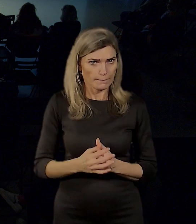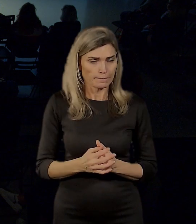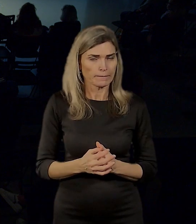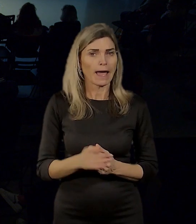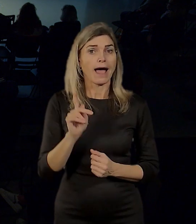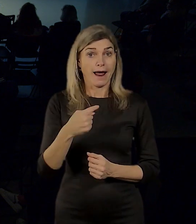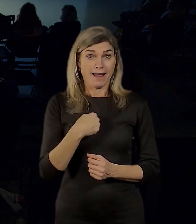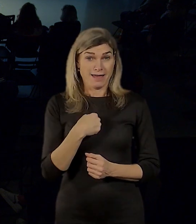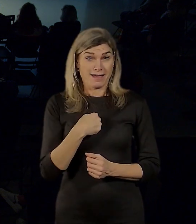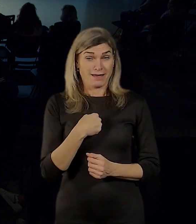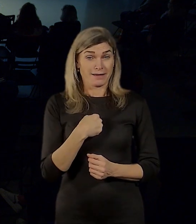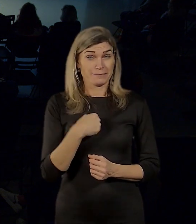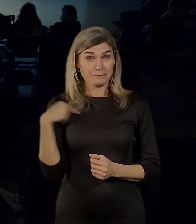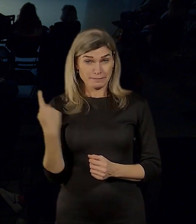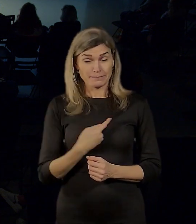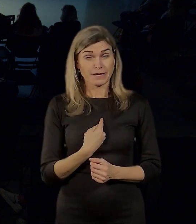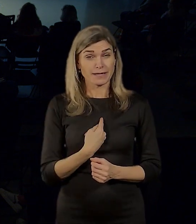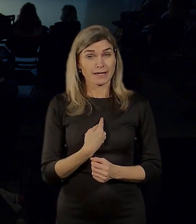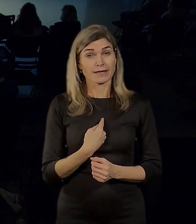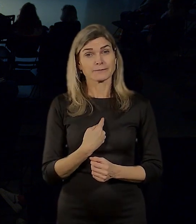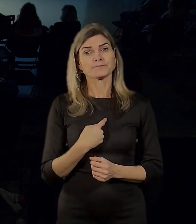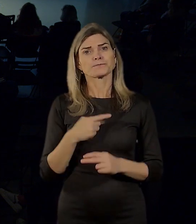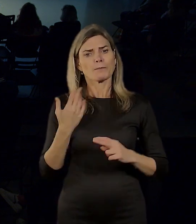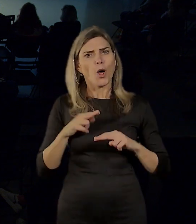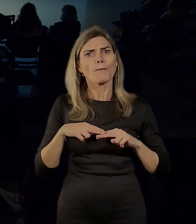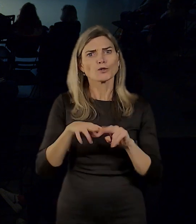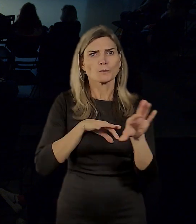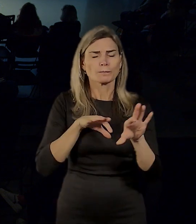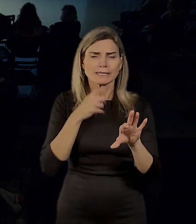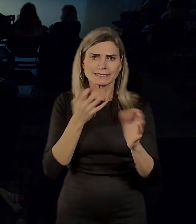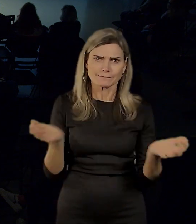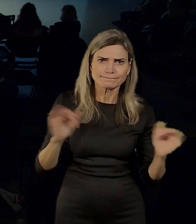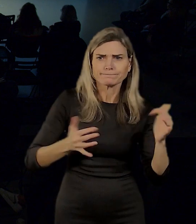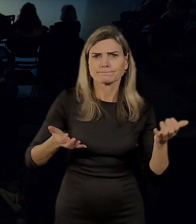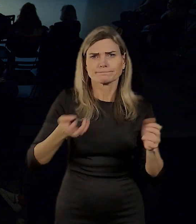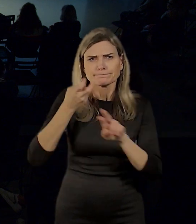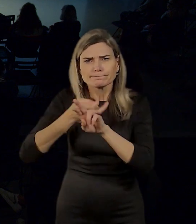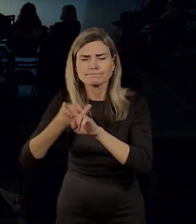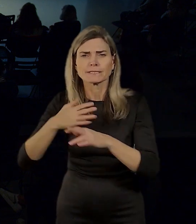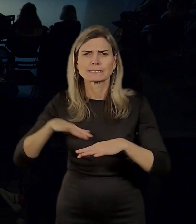when we planned the individual objects further with architects and relevant designers.